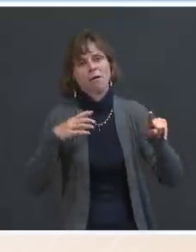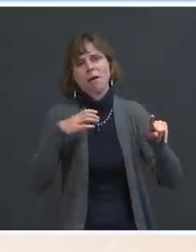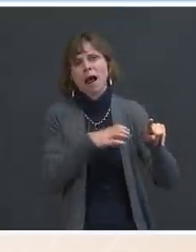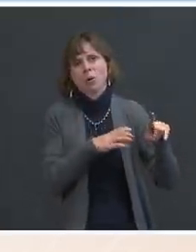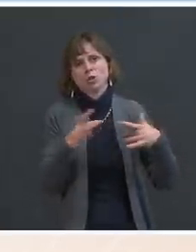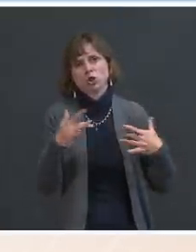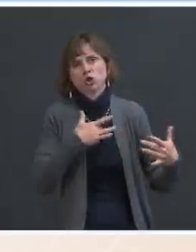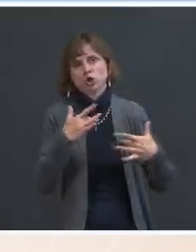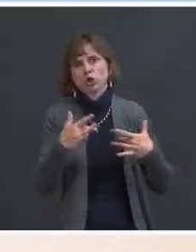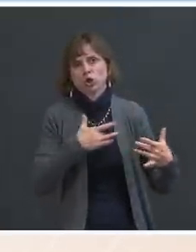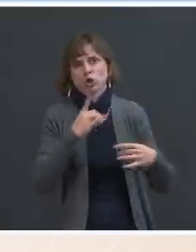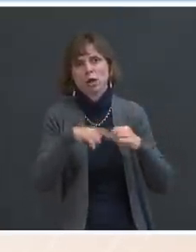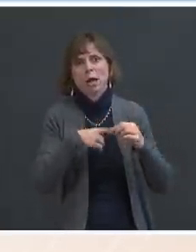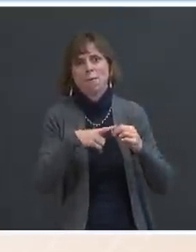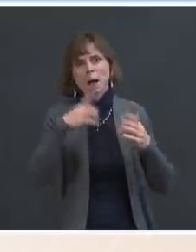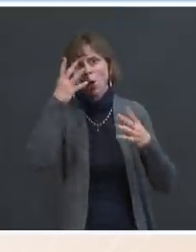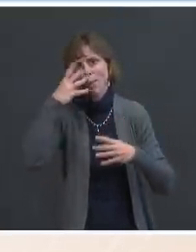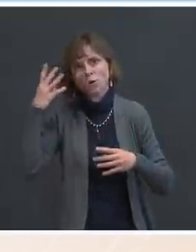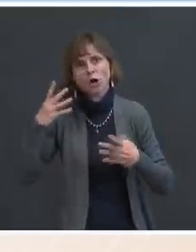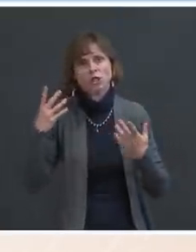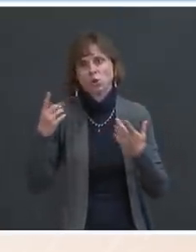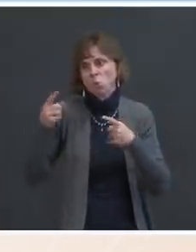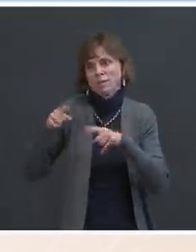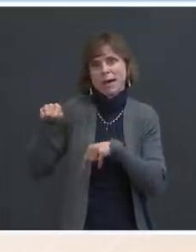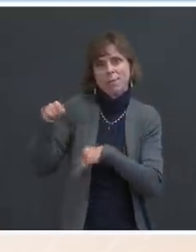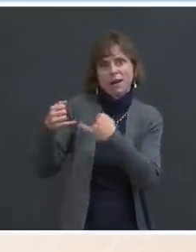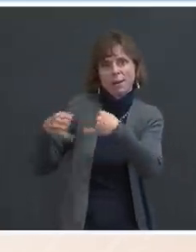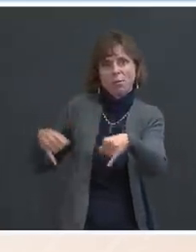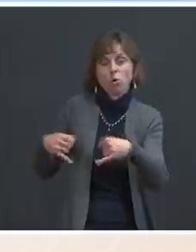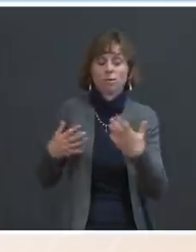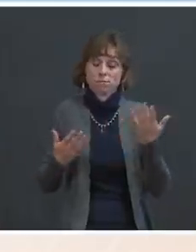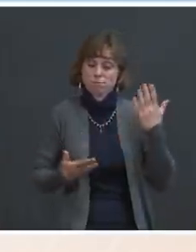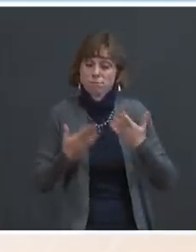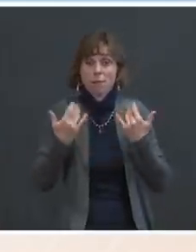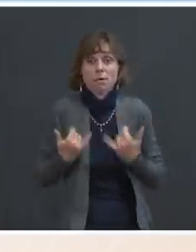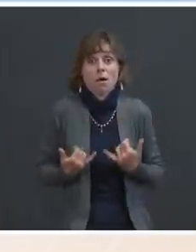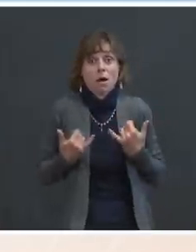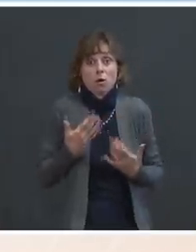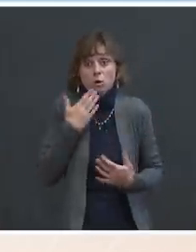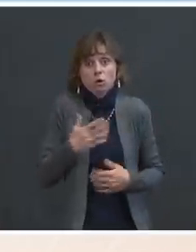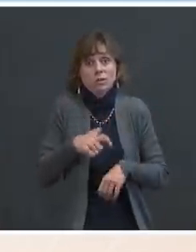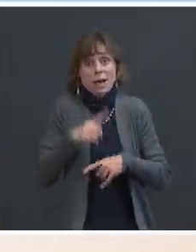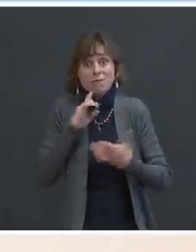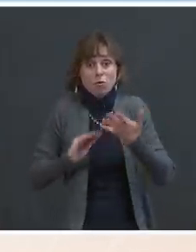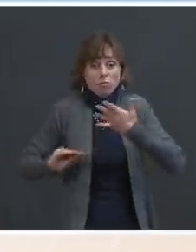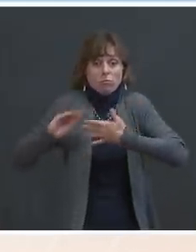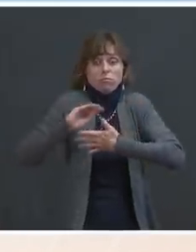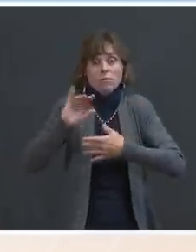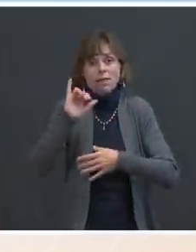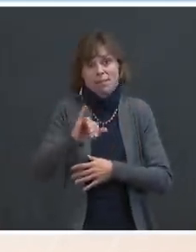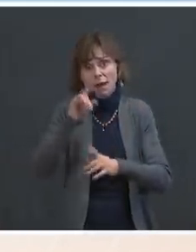and what's happening at the border, it sure seems like a good time to move that initiative forward. Go ahead, in the back.